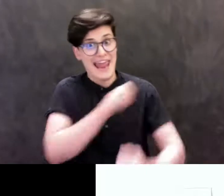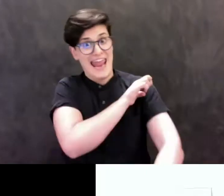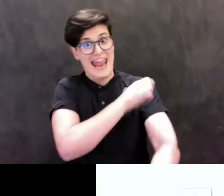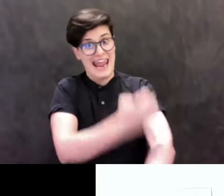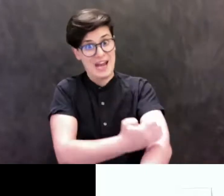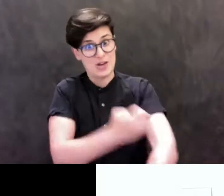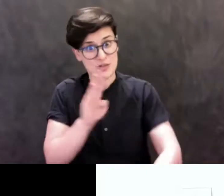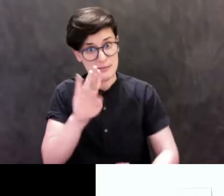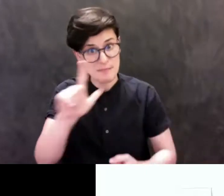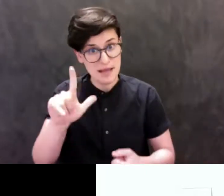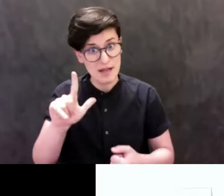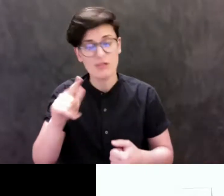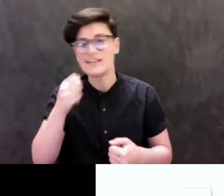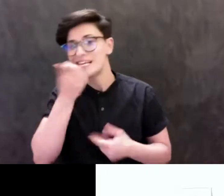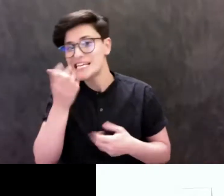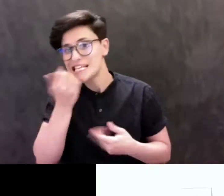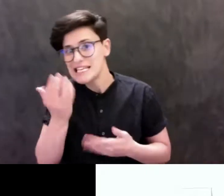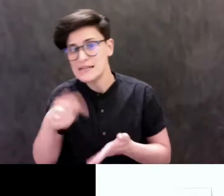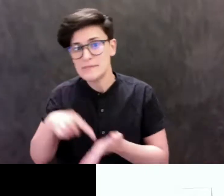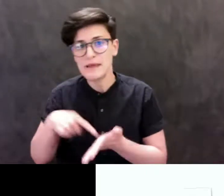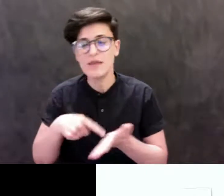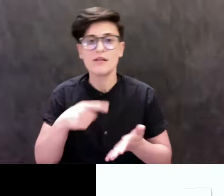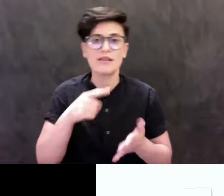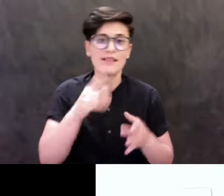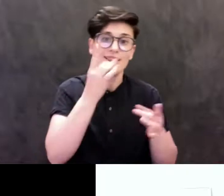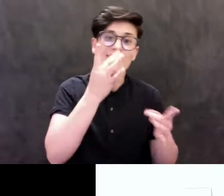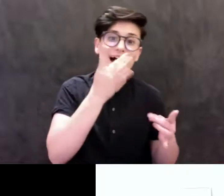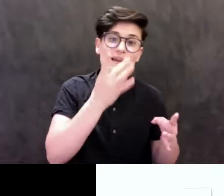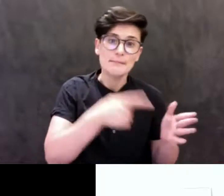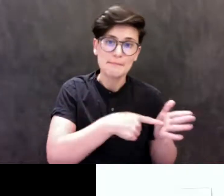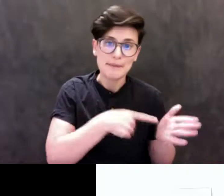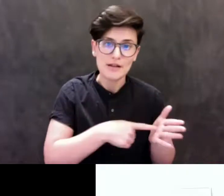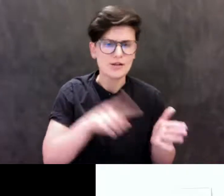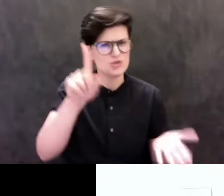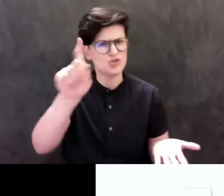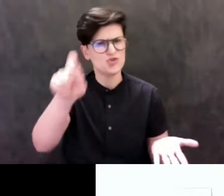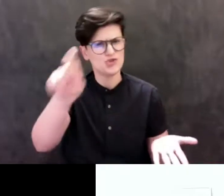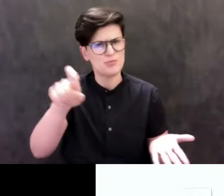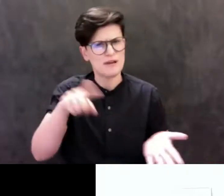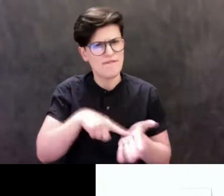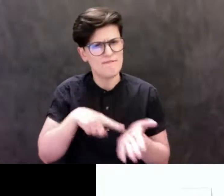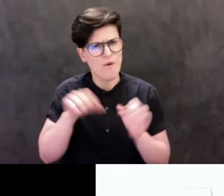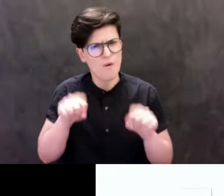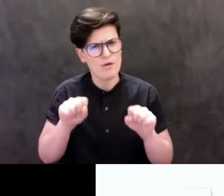bills like those should be something that you are able to pay regardless of your income.